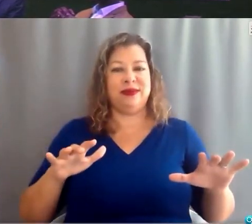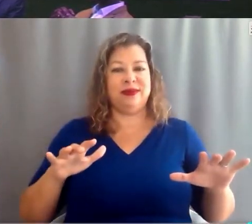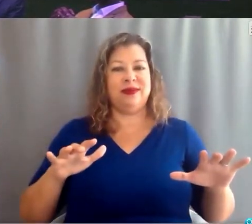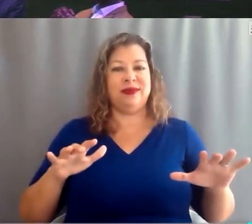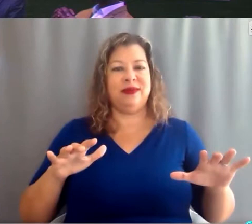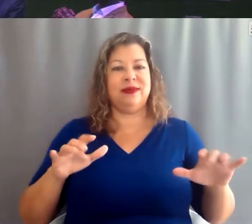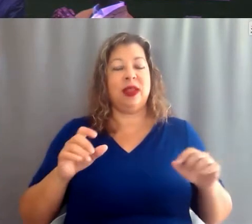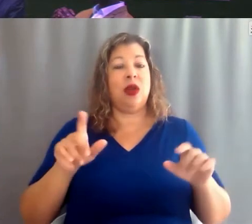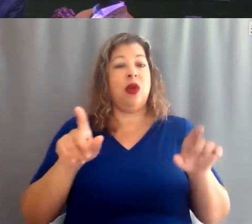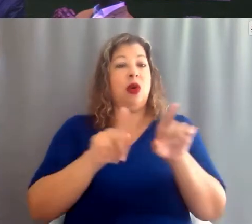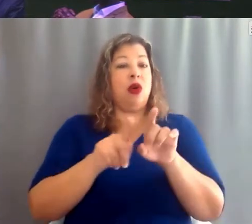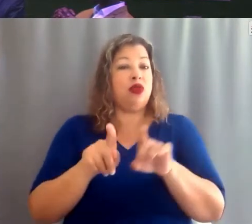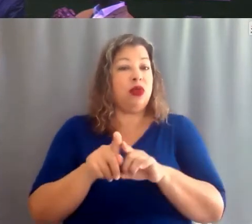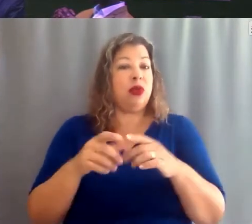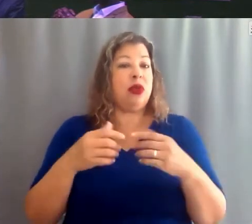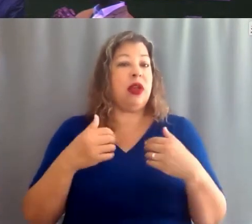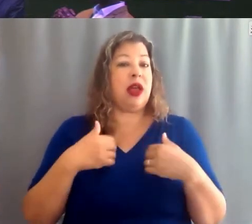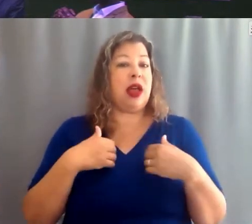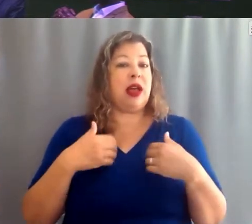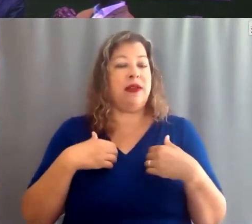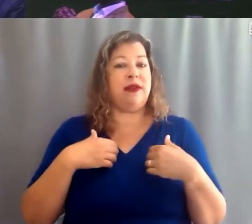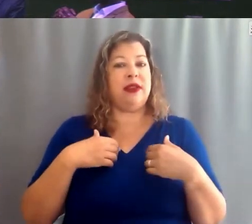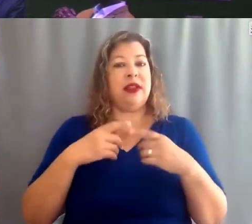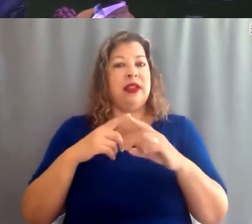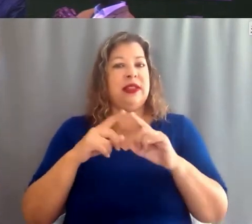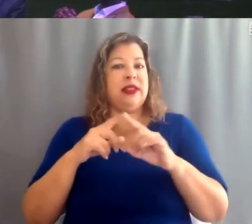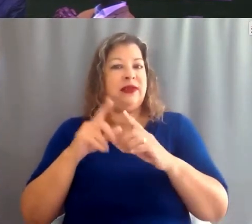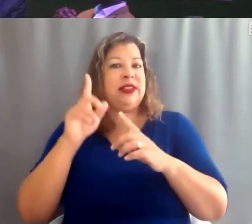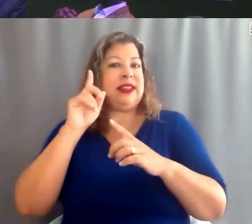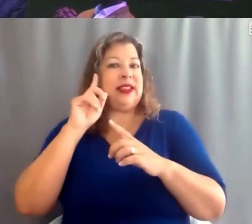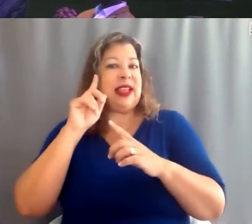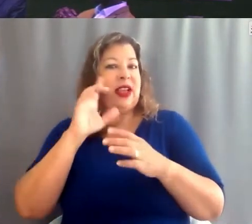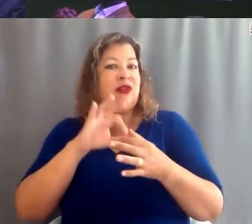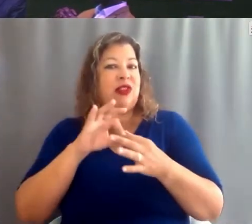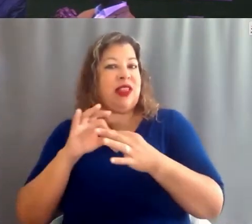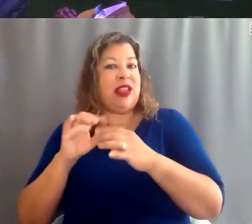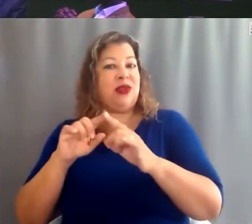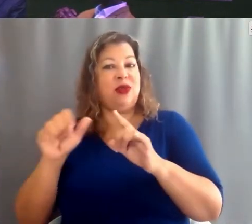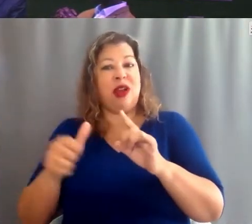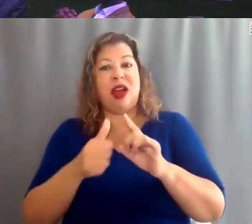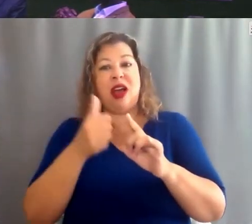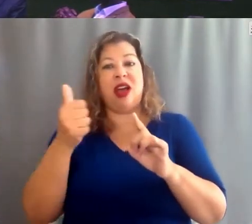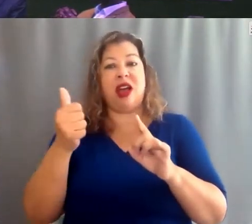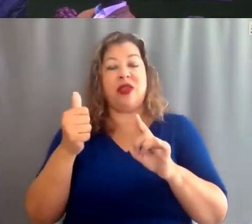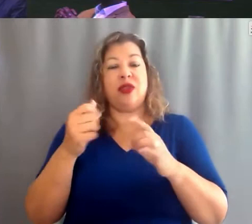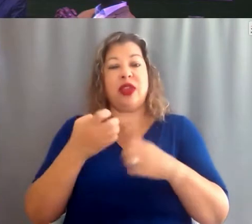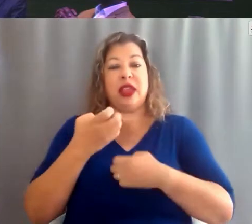Curated sounds around other emotions. Another exemplar we'll show you guys, in addition to